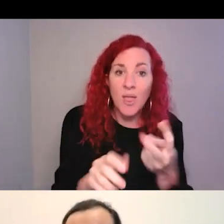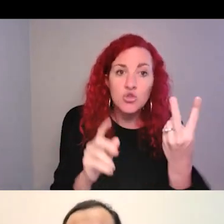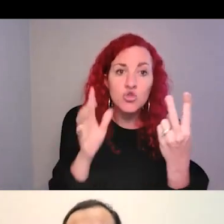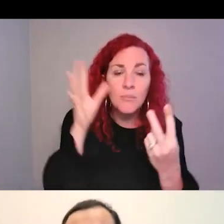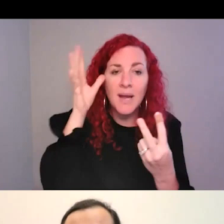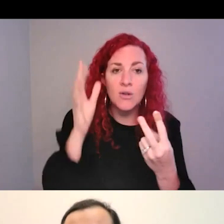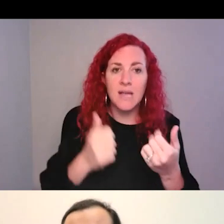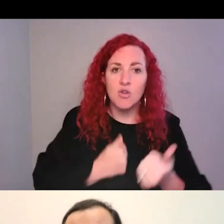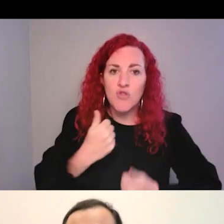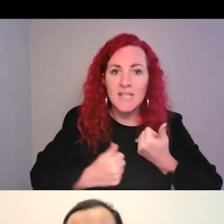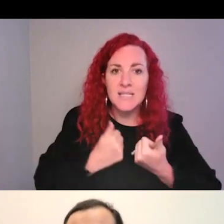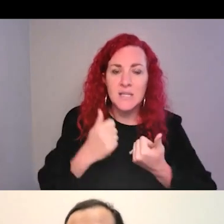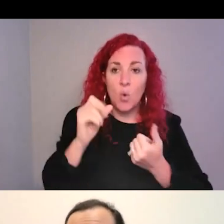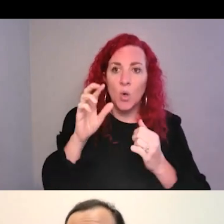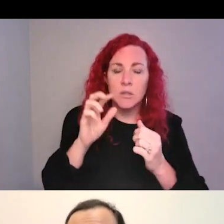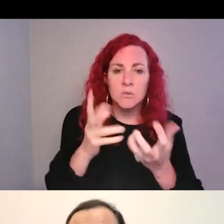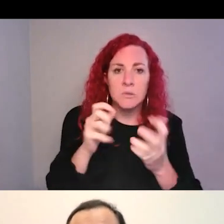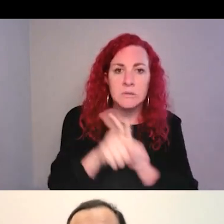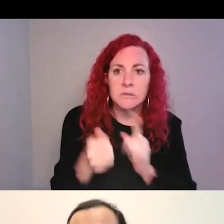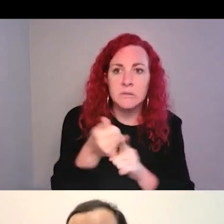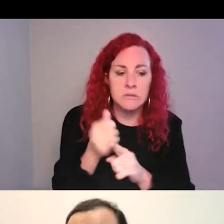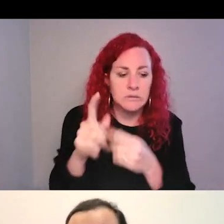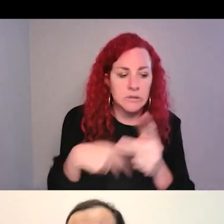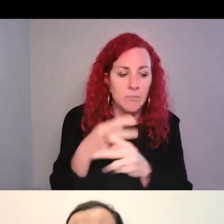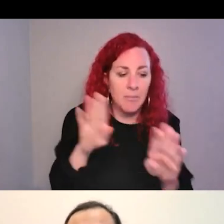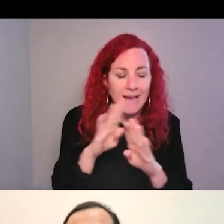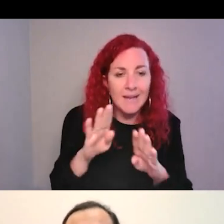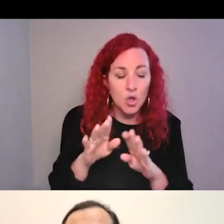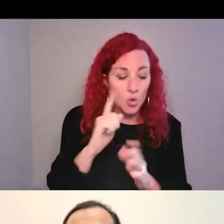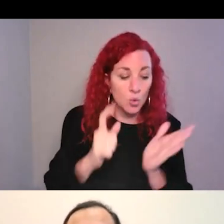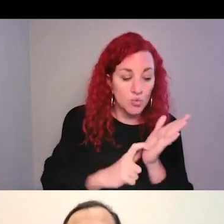YOU WILL NOTICE DEMOGRAPHICS THERE.